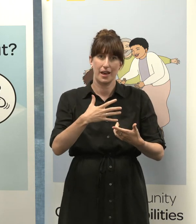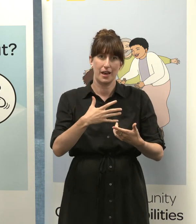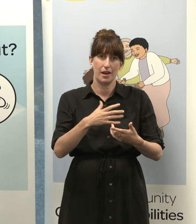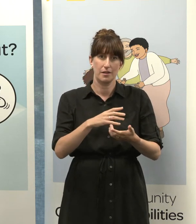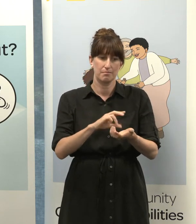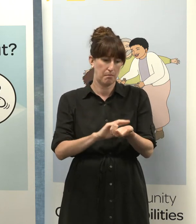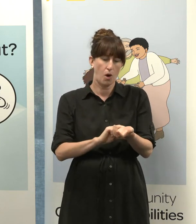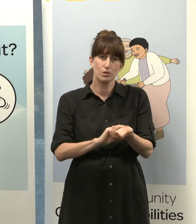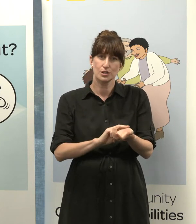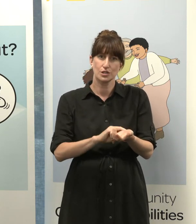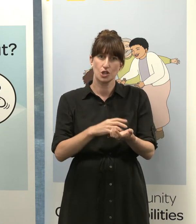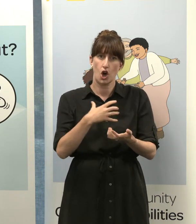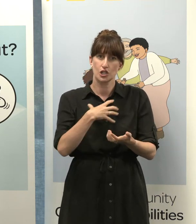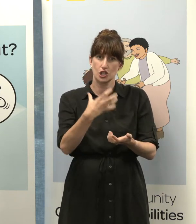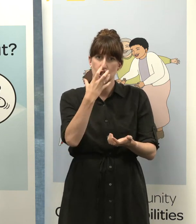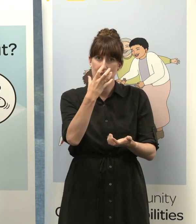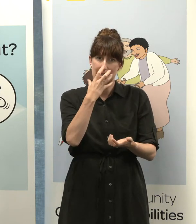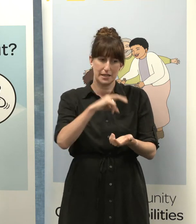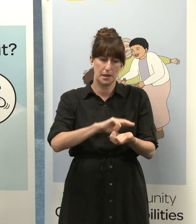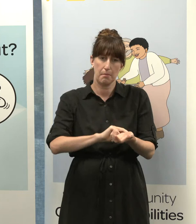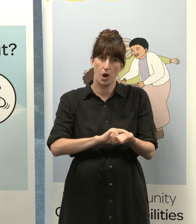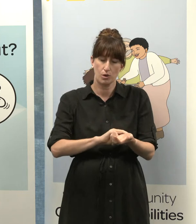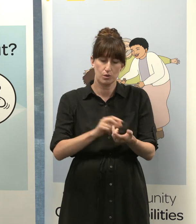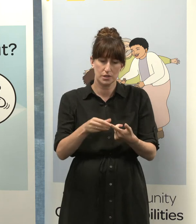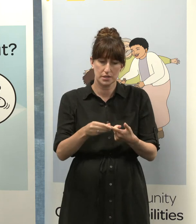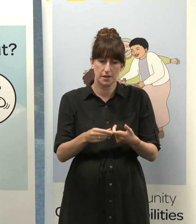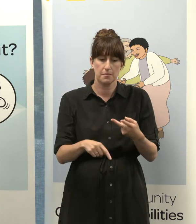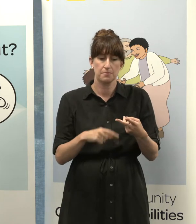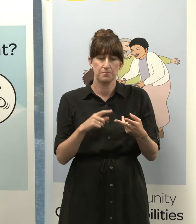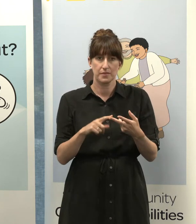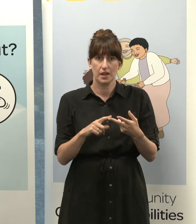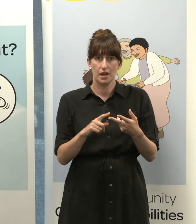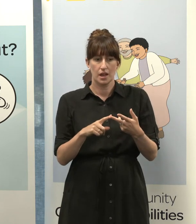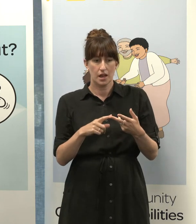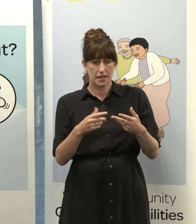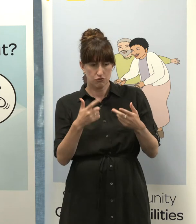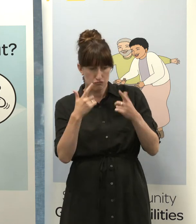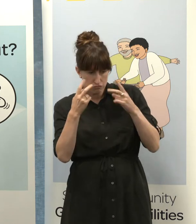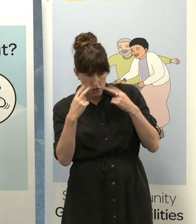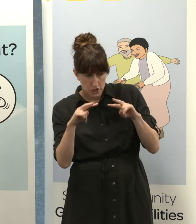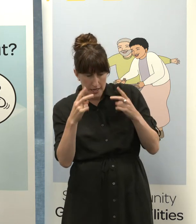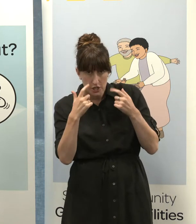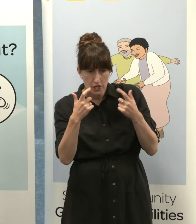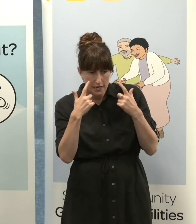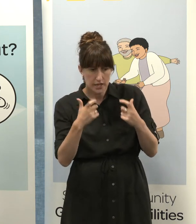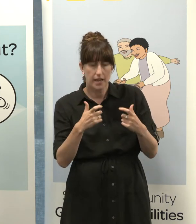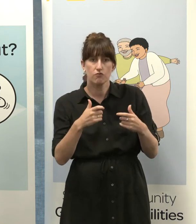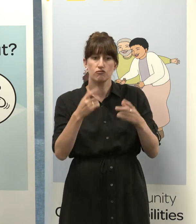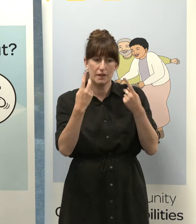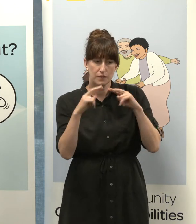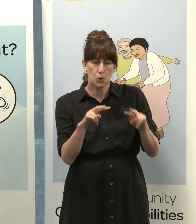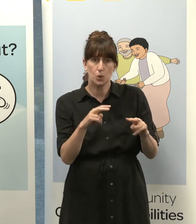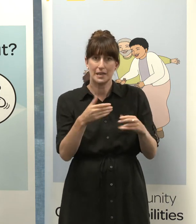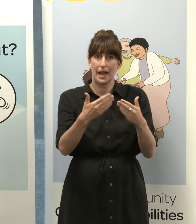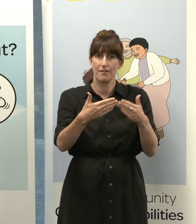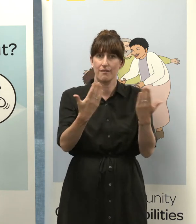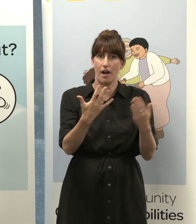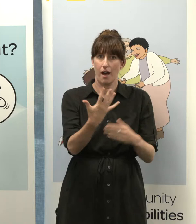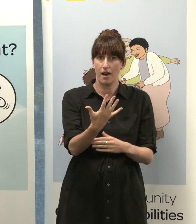And then also giving them pulse oximeter is,, doing daily